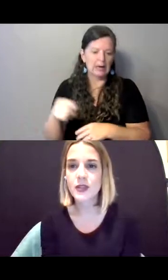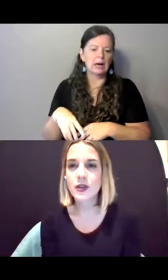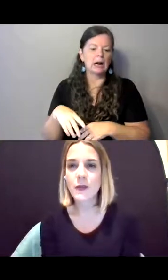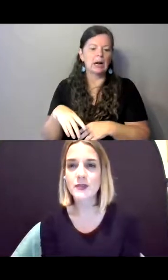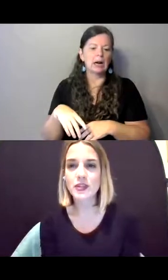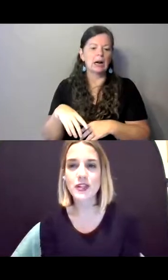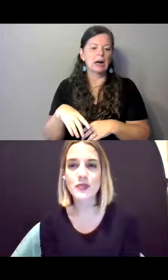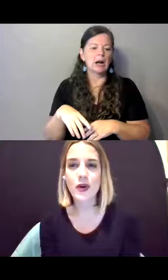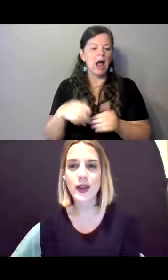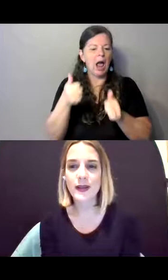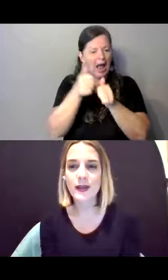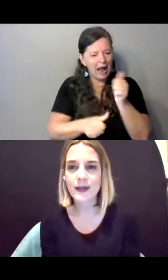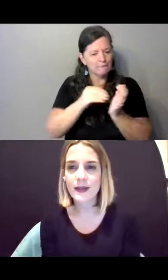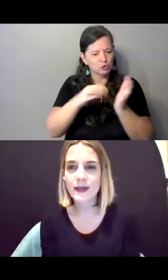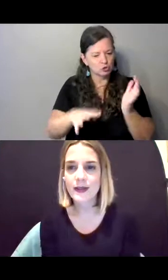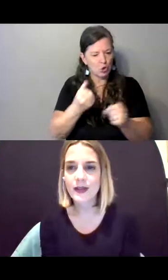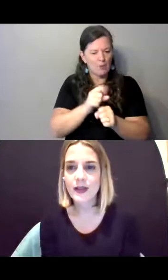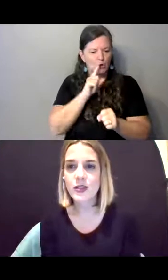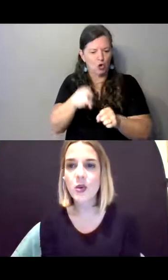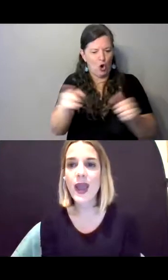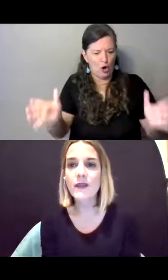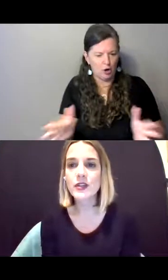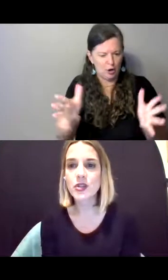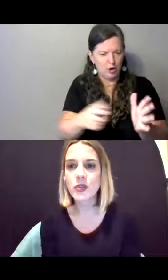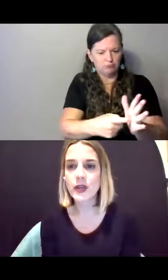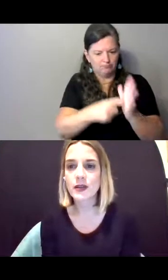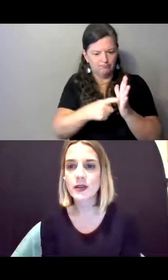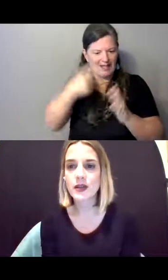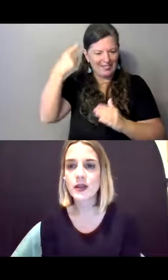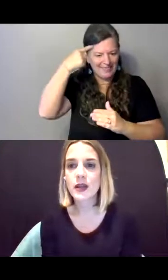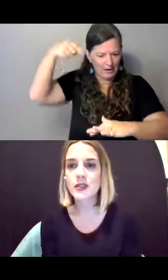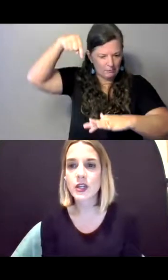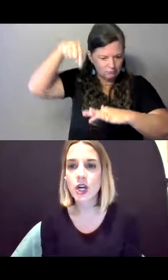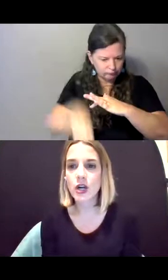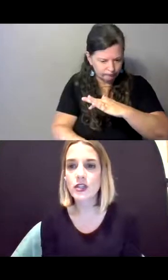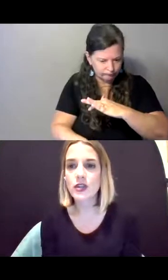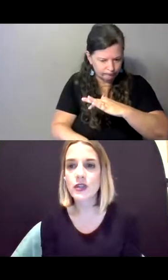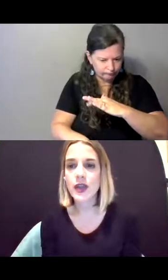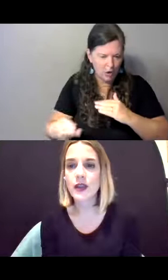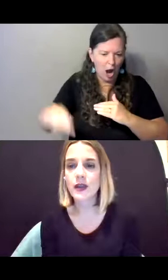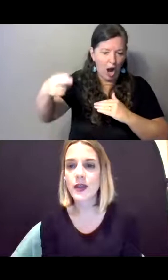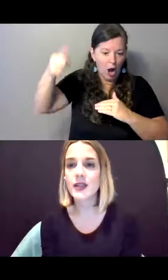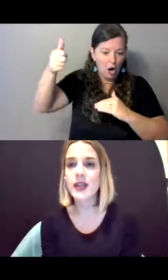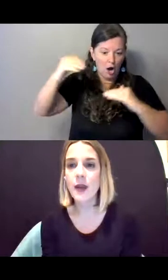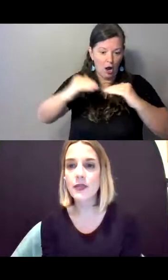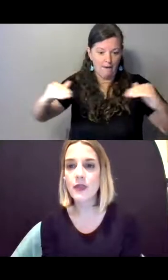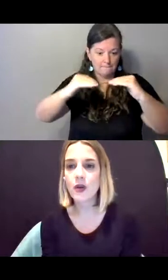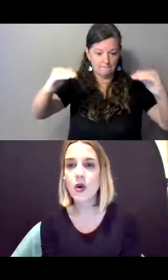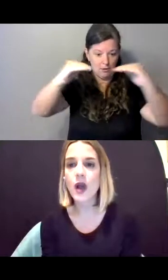So, that was mentioned this morning. So, every student is encouraged to think in depth on a higher level. You don't want your students to, you know,